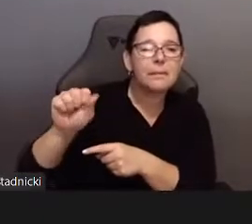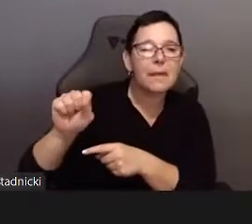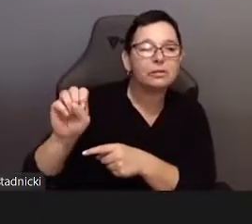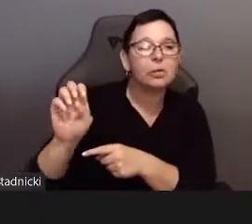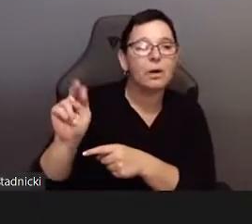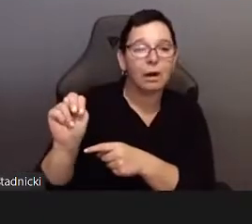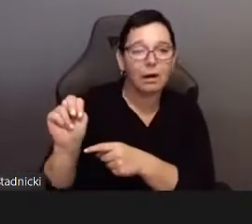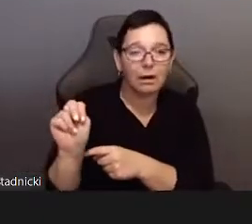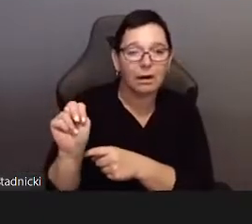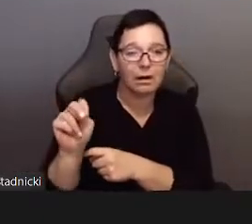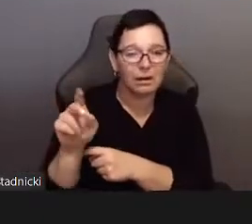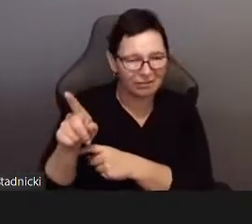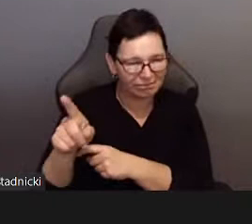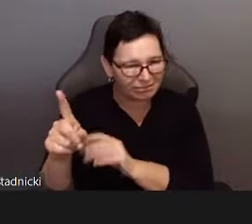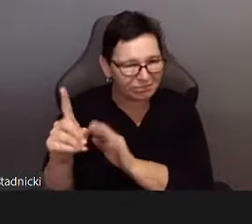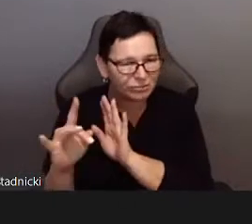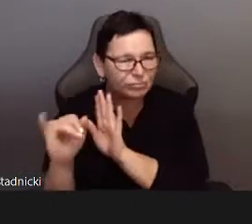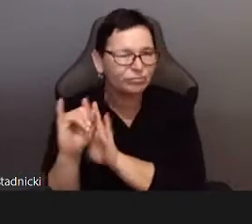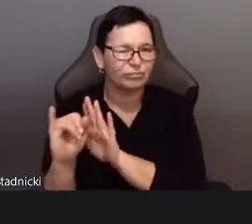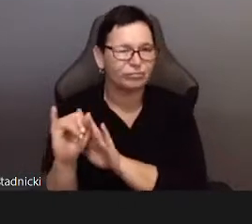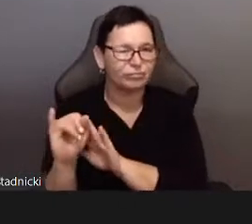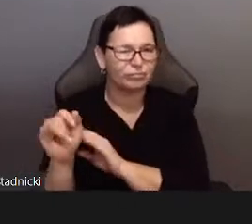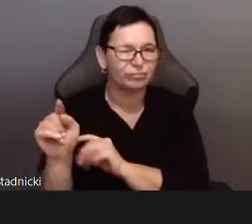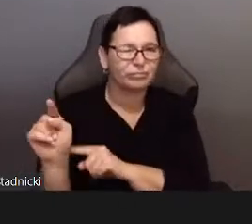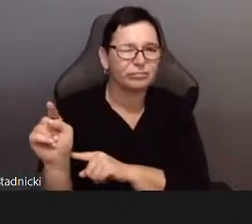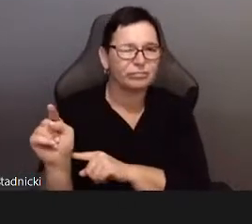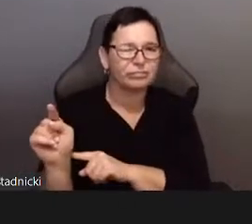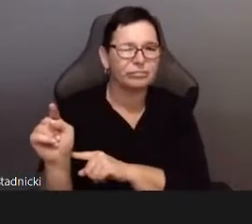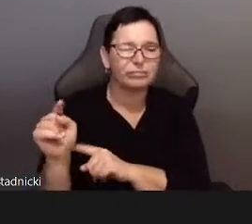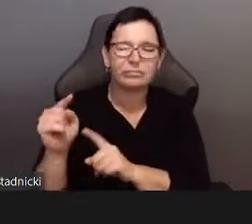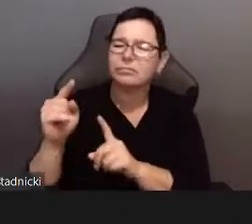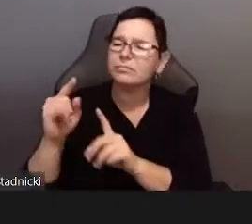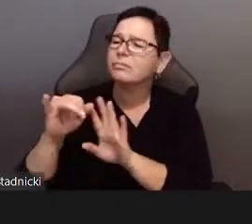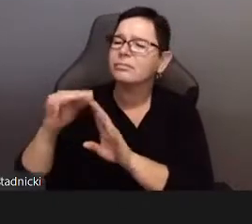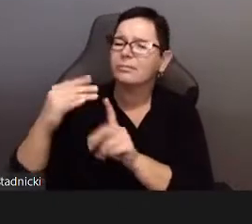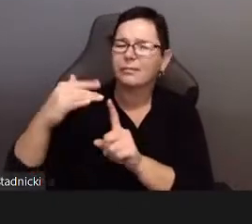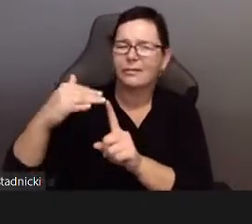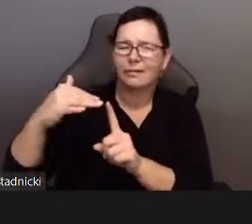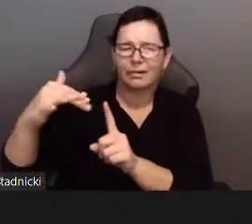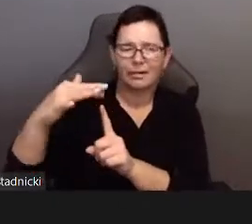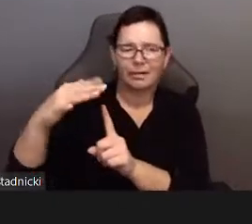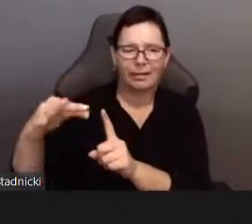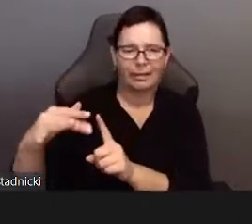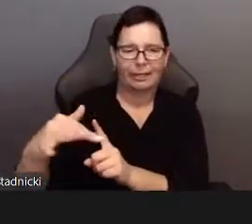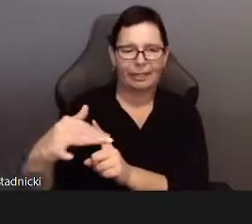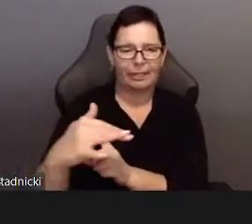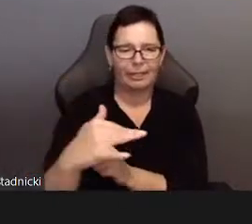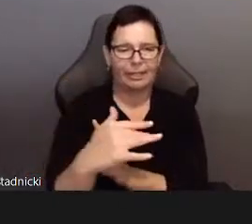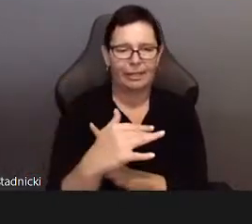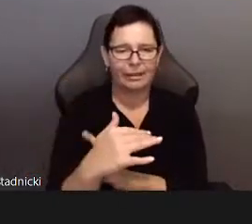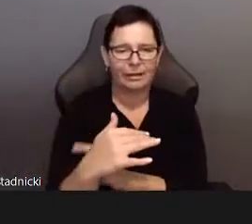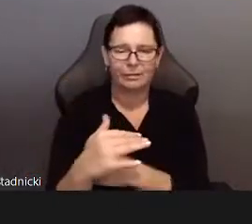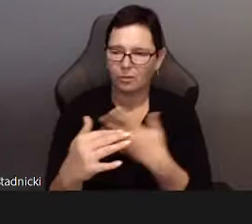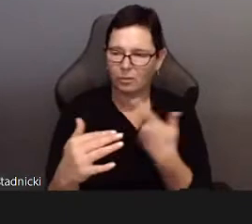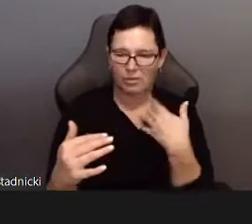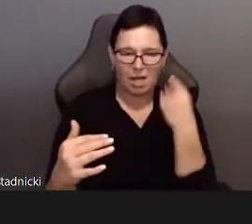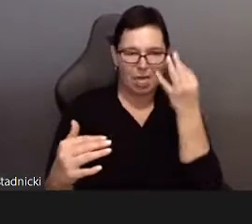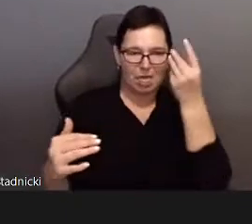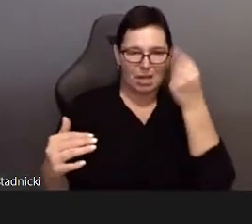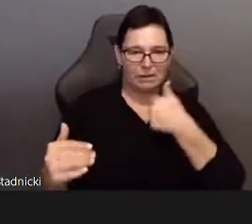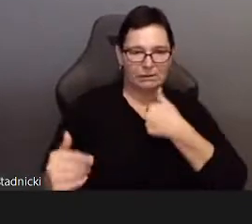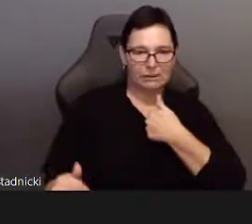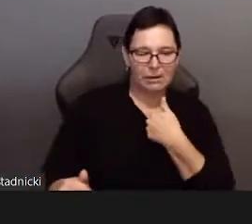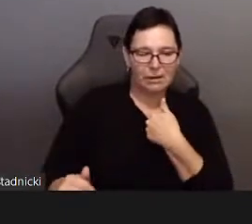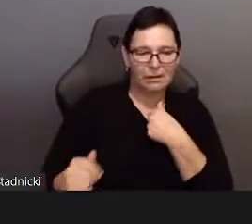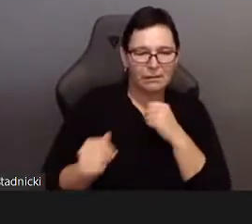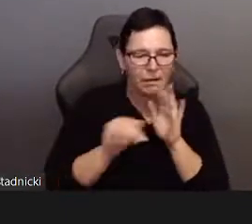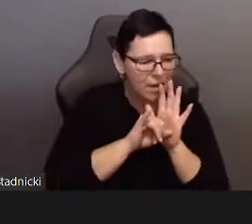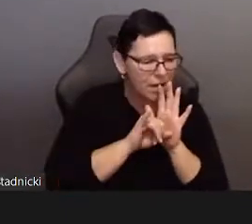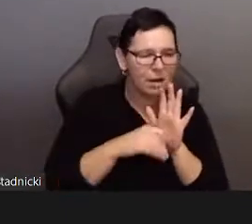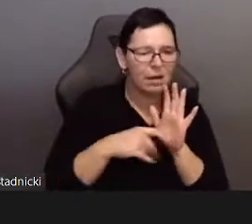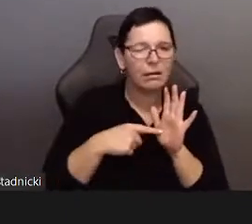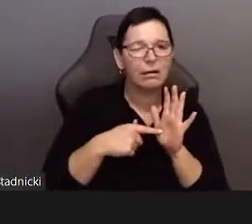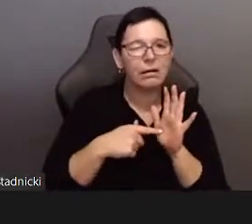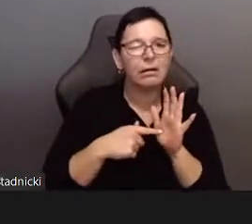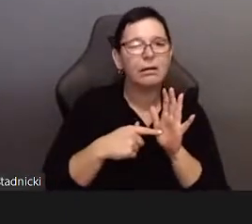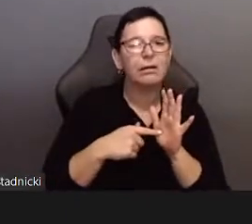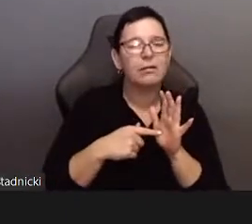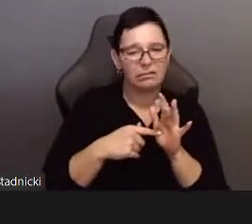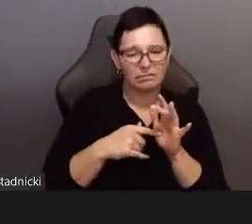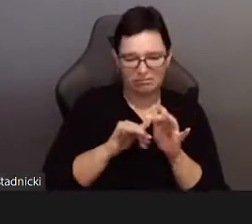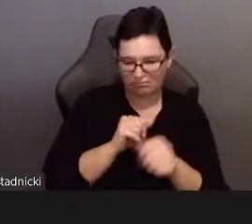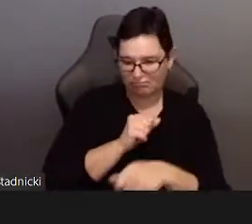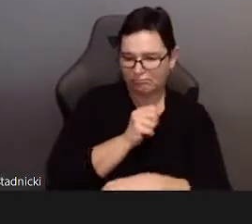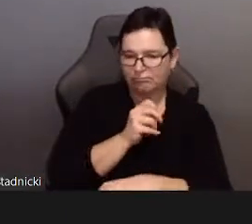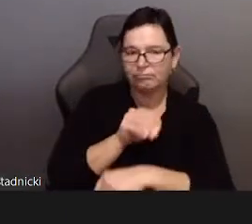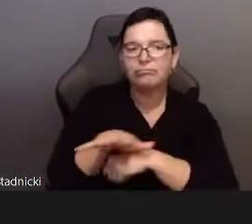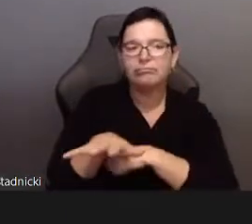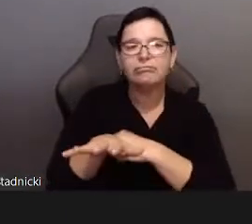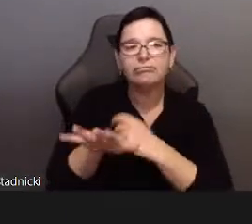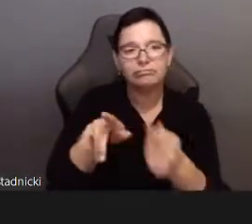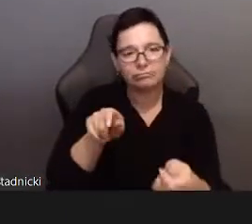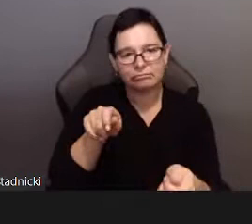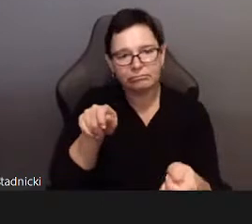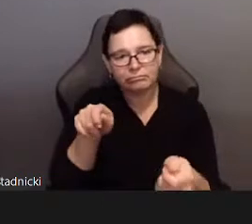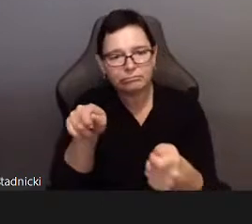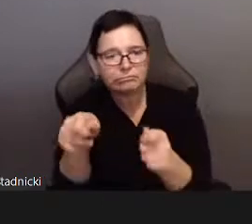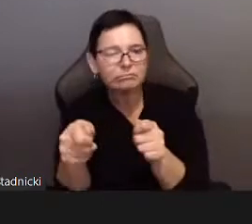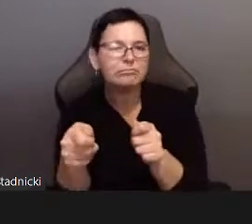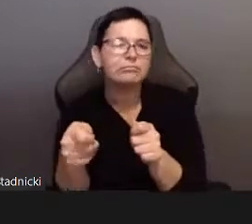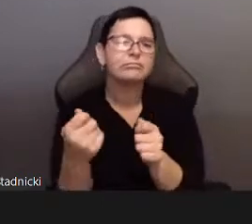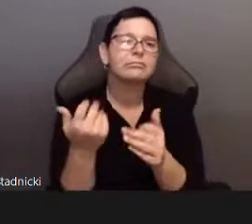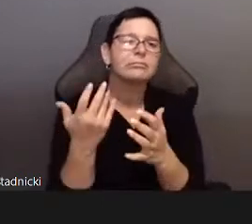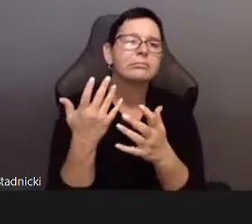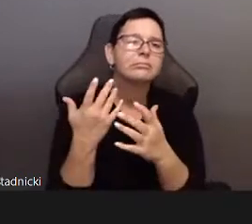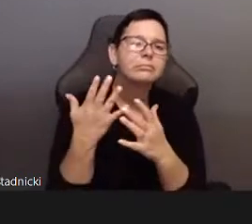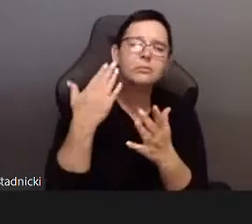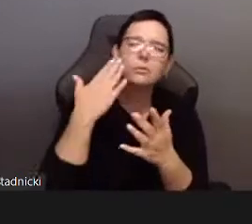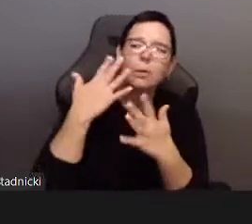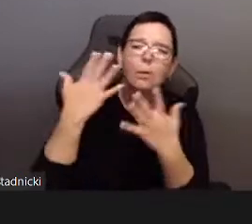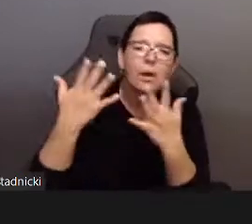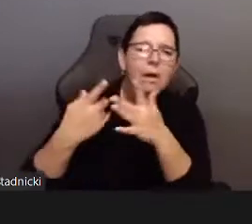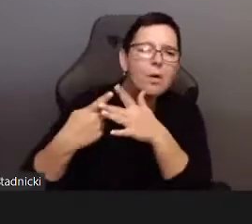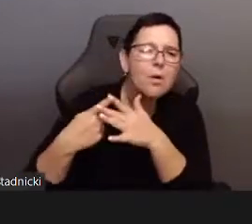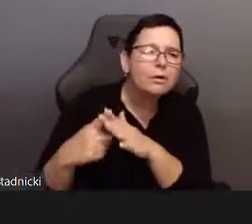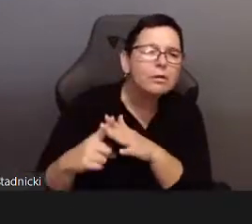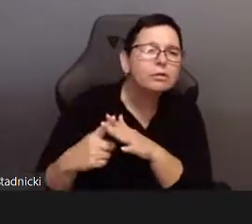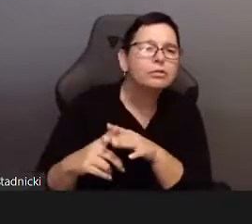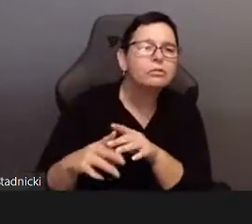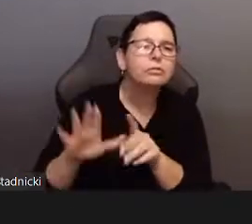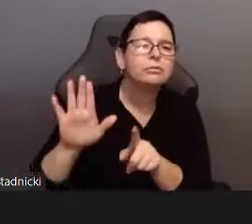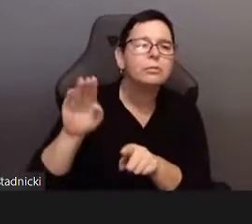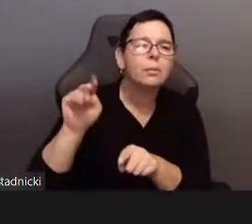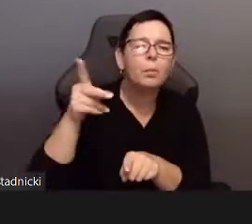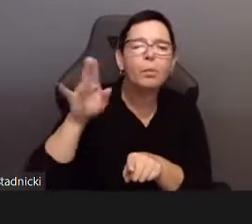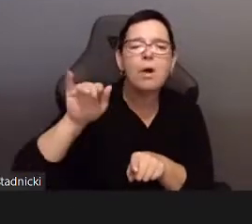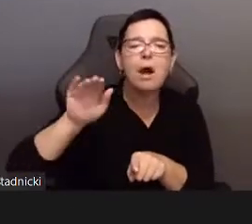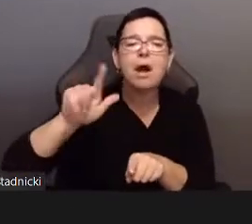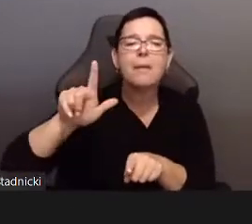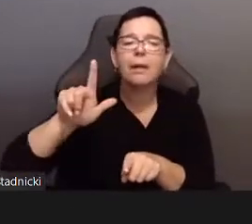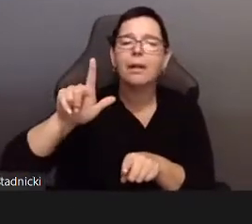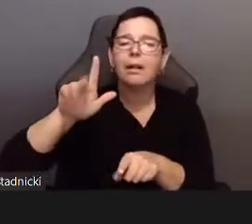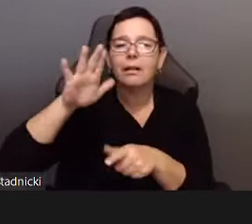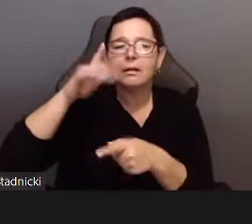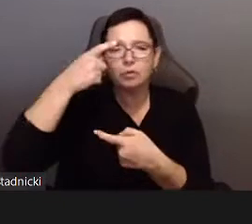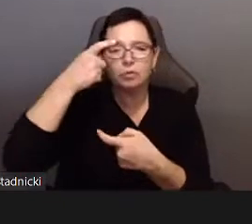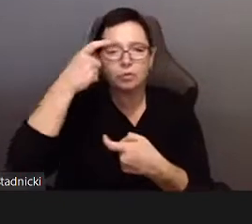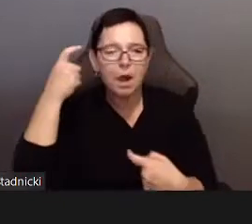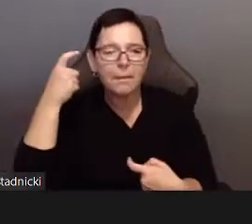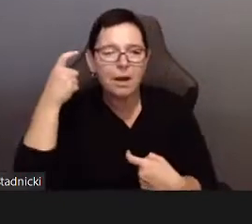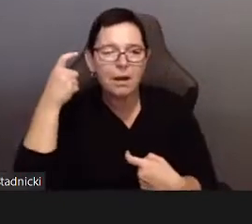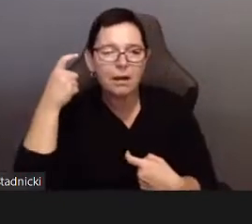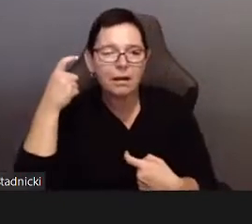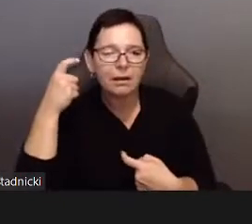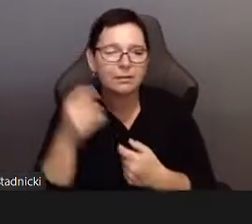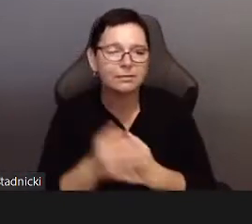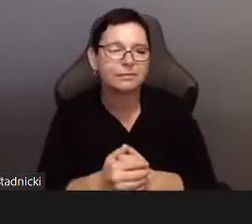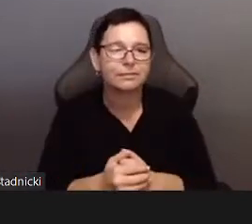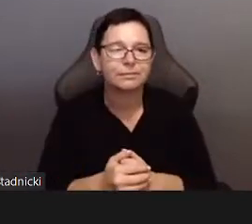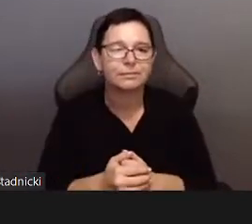in the hope that one day a final climax will be reached, as if sex were a virus and we were its hosts